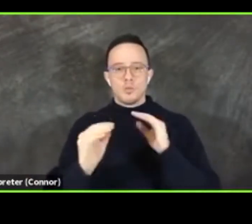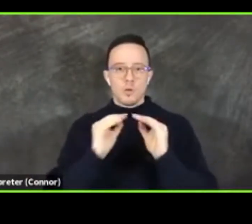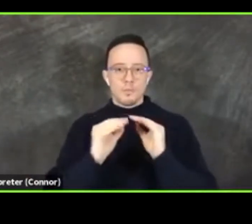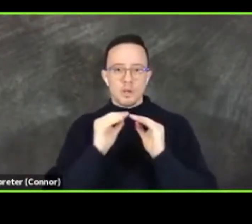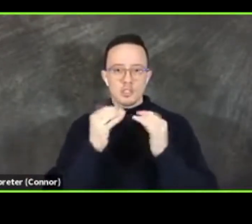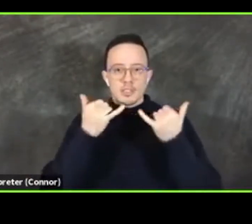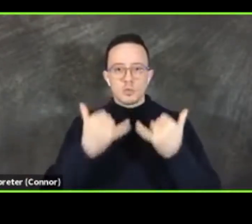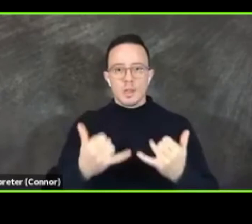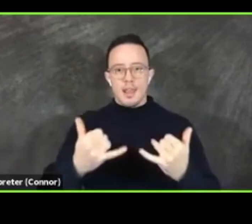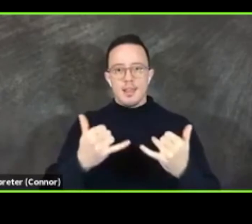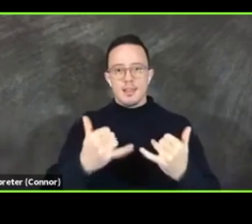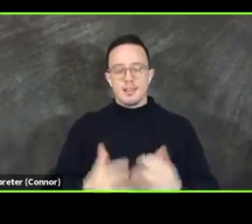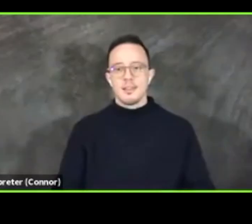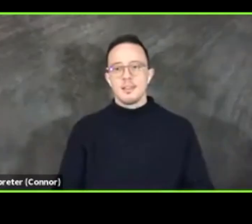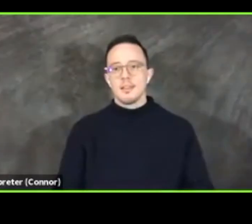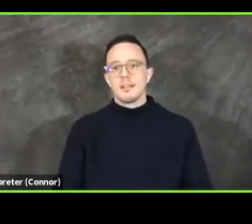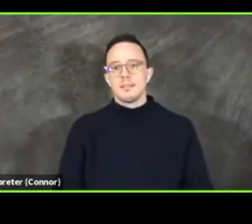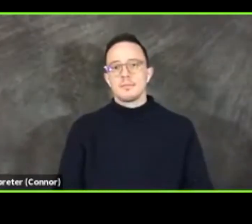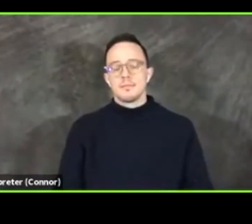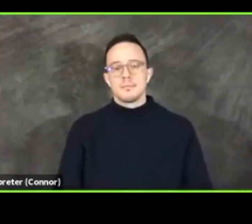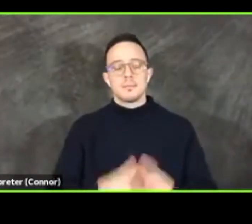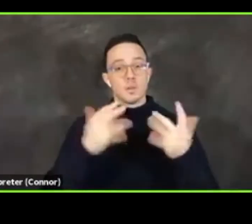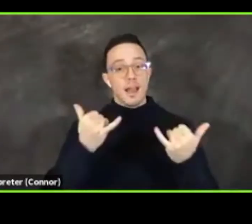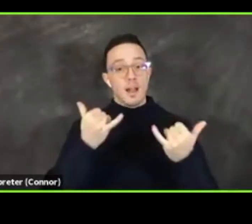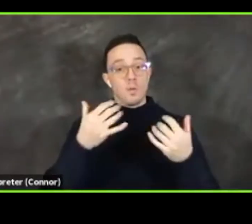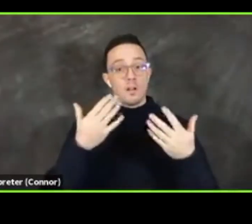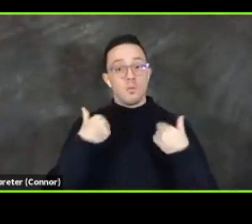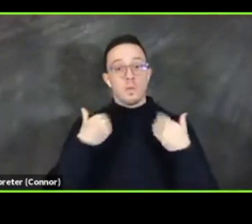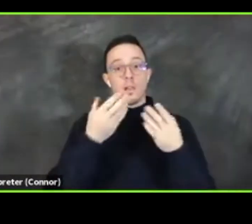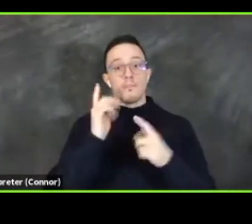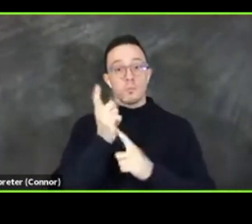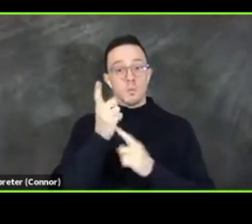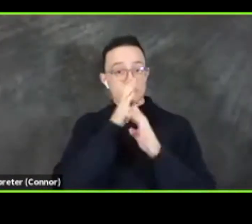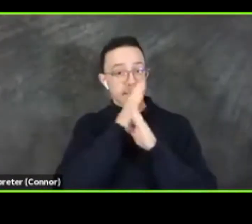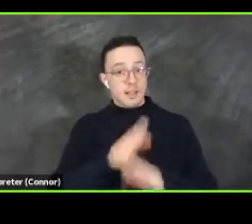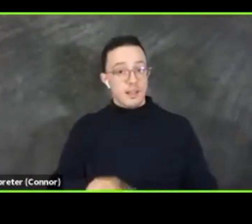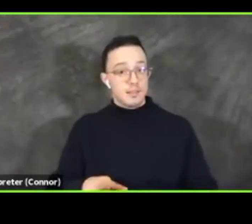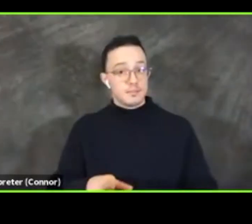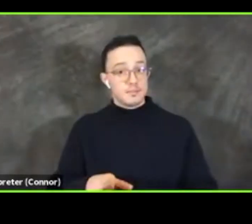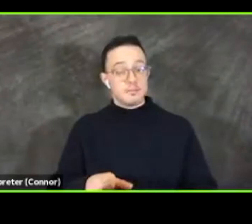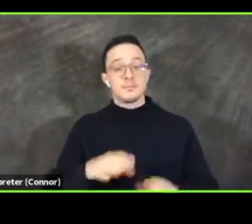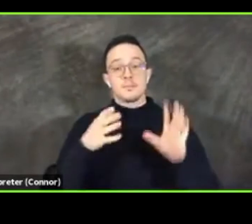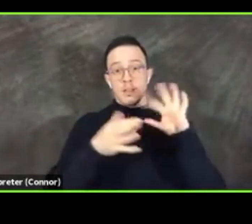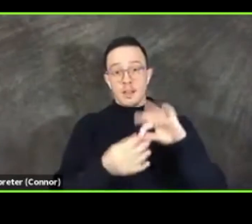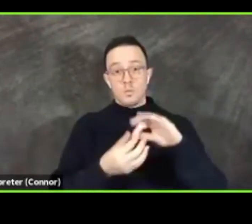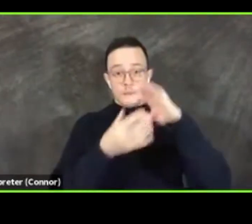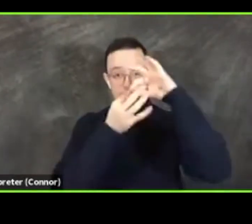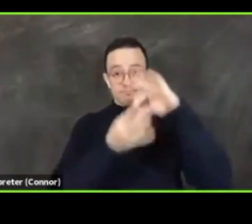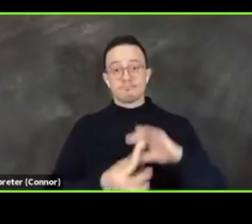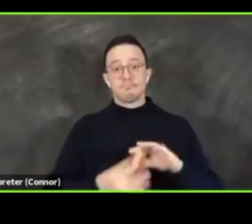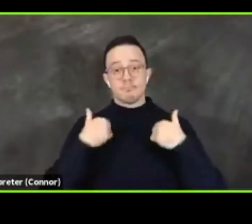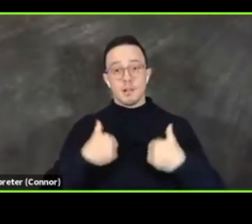BY BREATHING TOGETHER AND CONNECTING WITH OUR BODIES, OUR LAND AND THIS HISTORY.